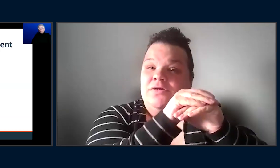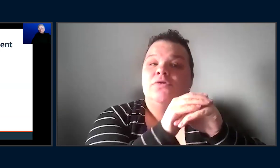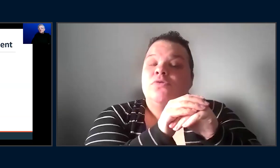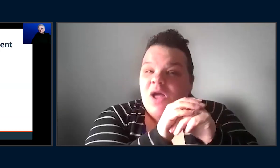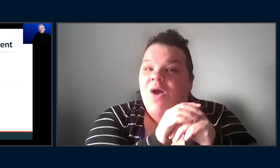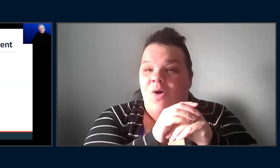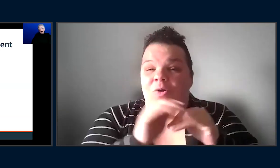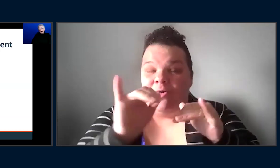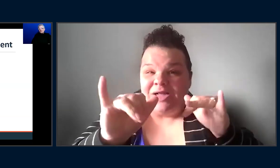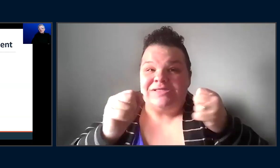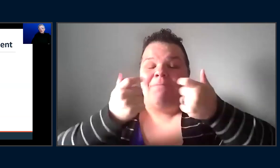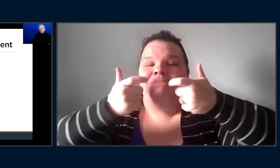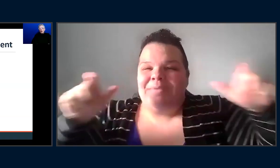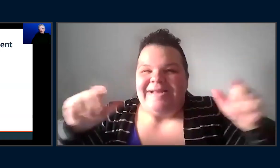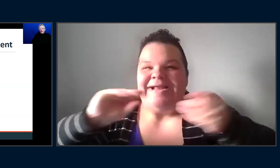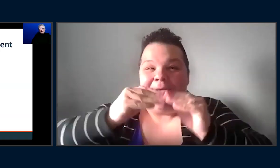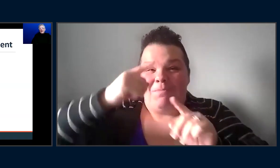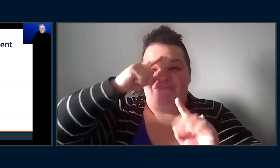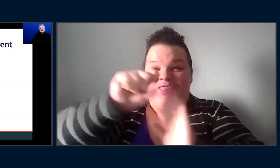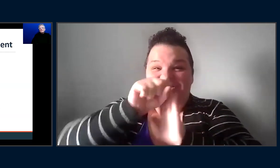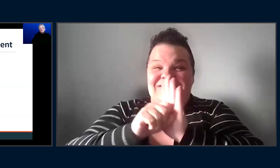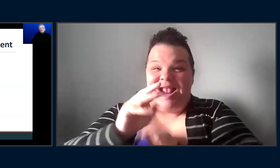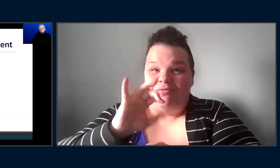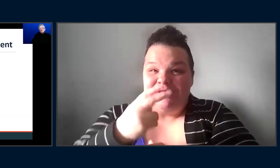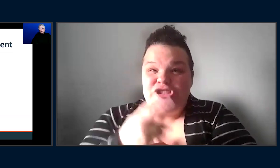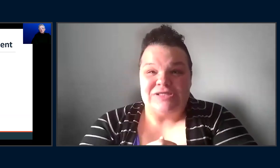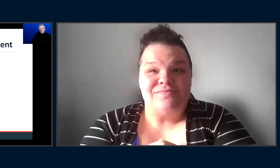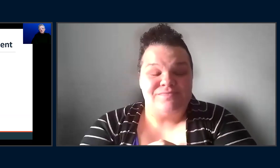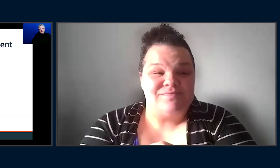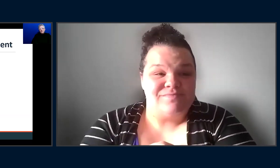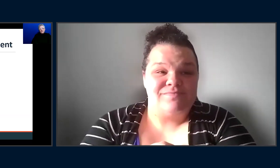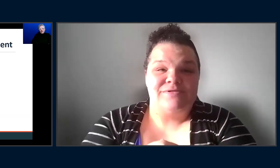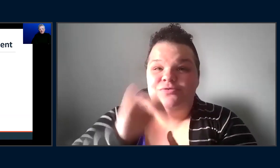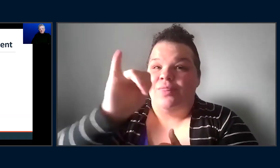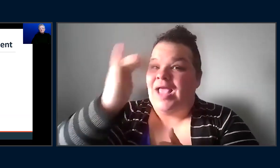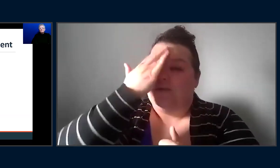So that number will continue to rise. We know it will. It is a huge number